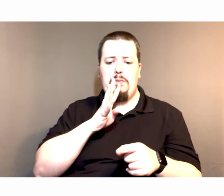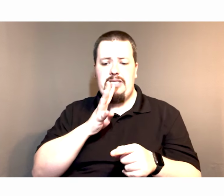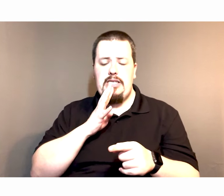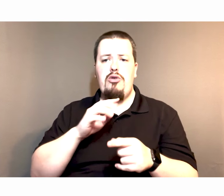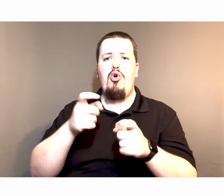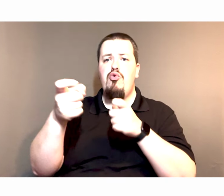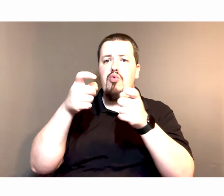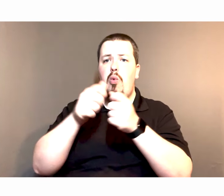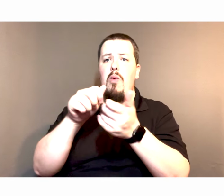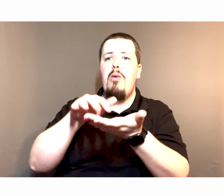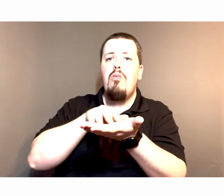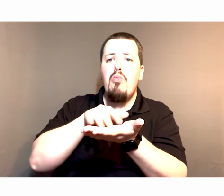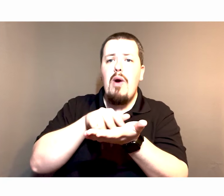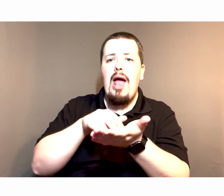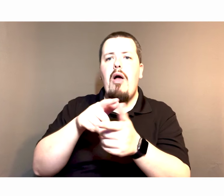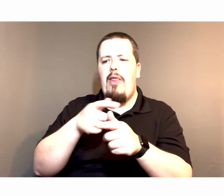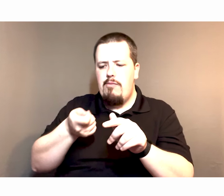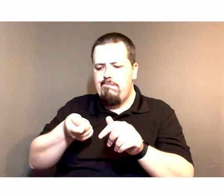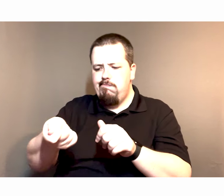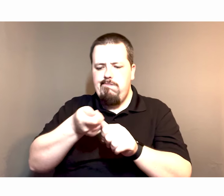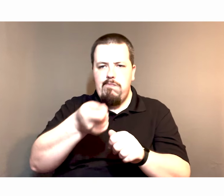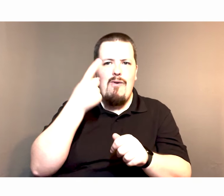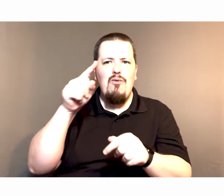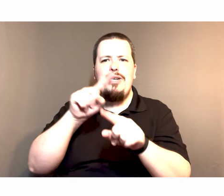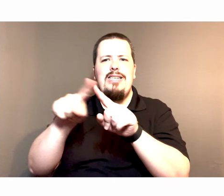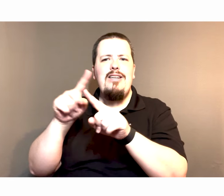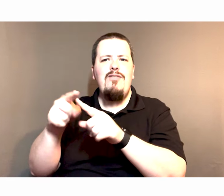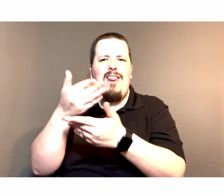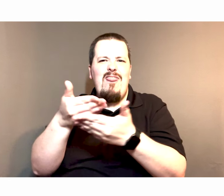and universal plugs for using personal assistive devices.